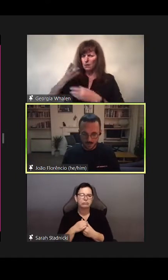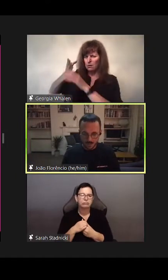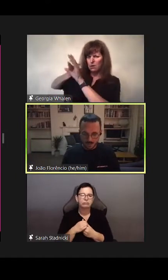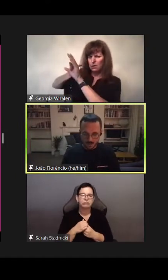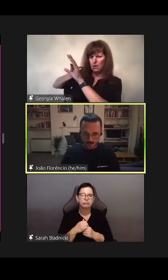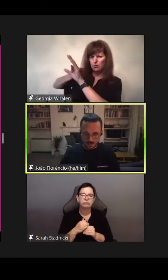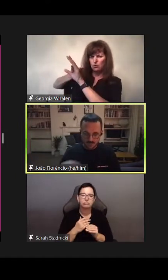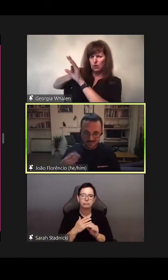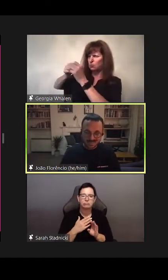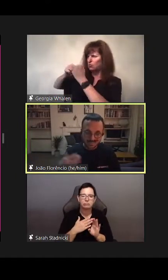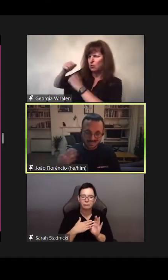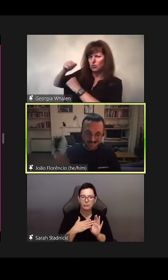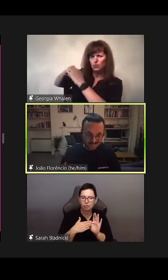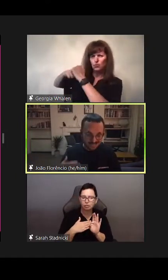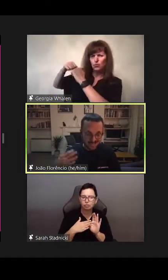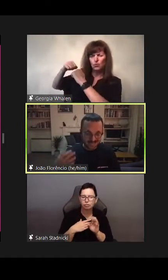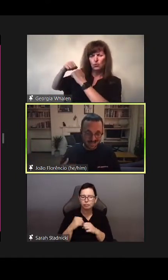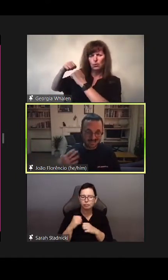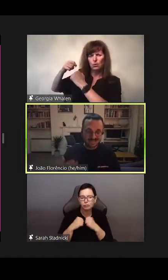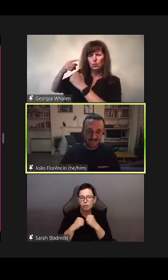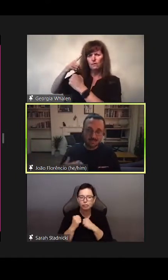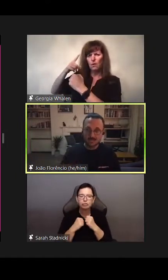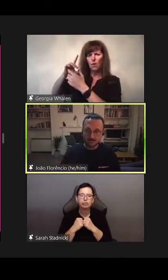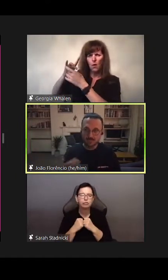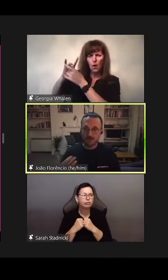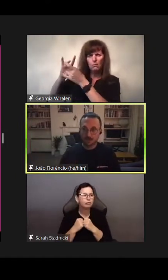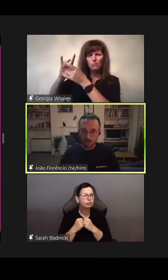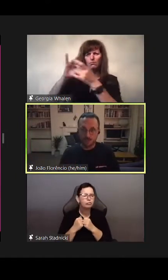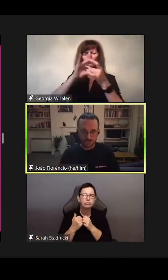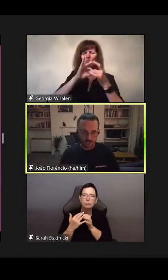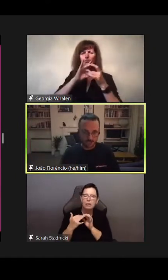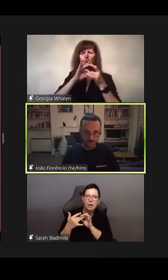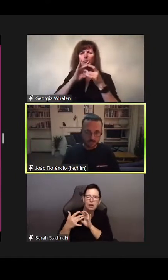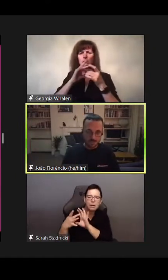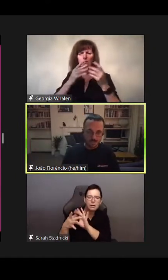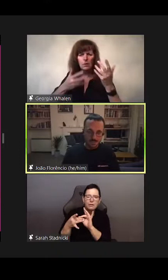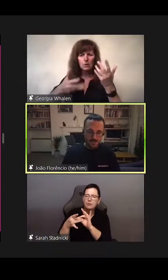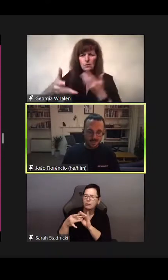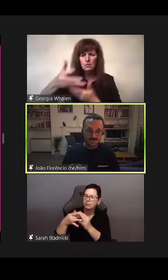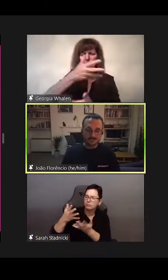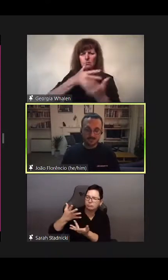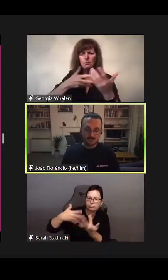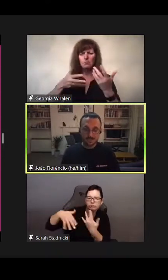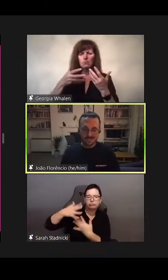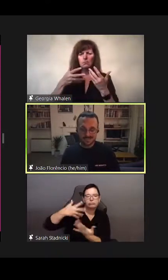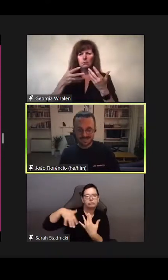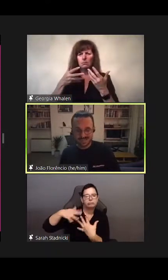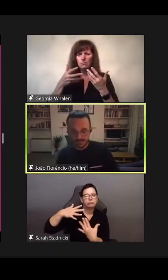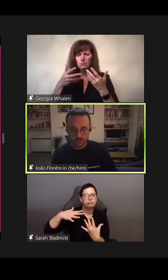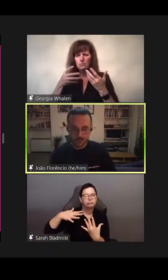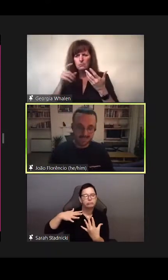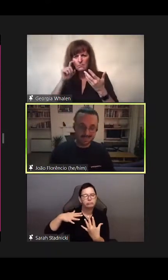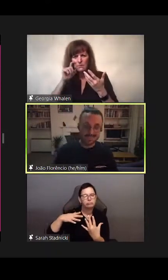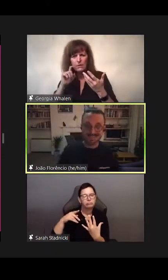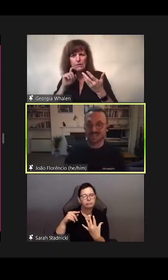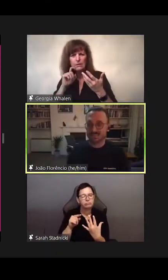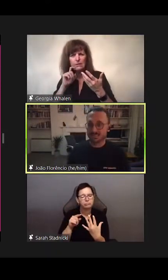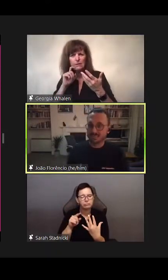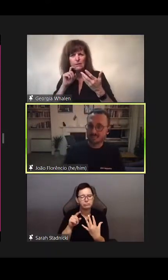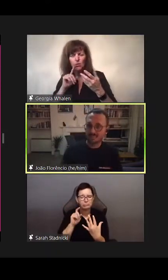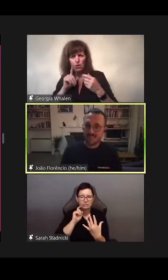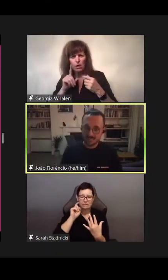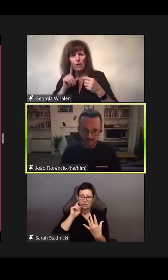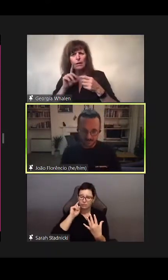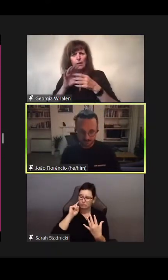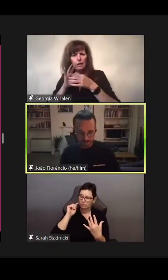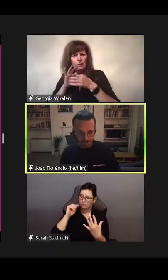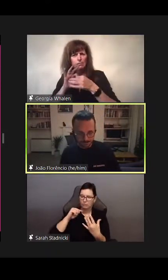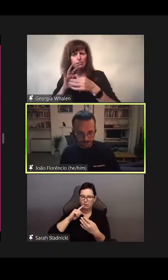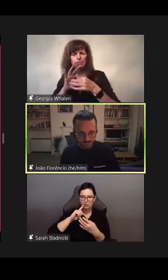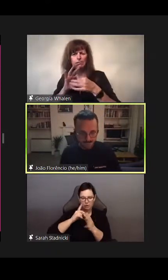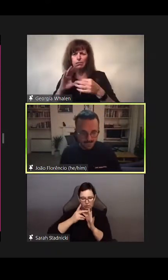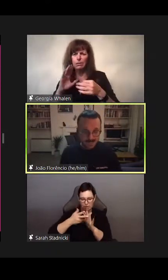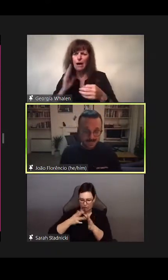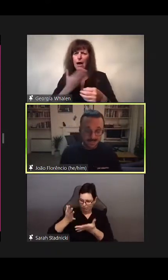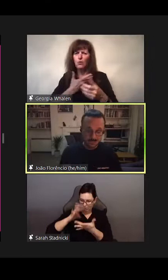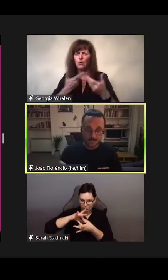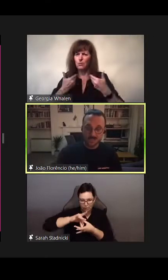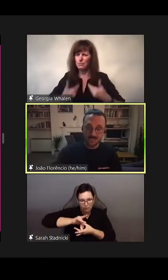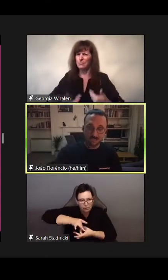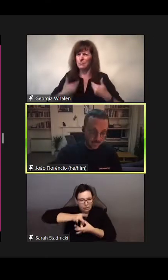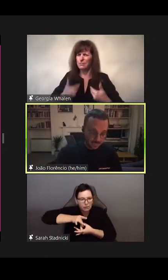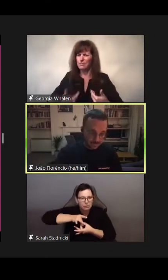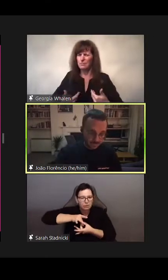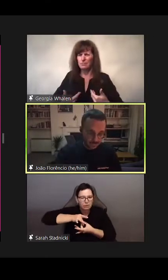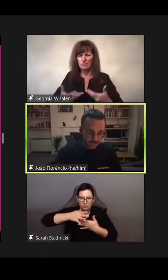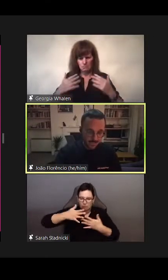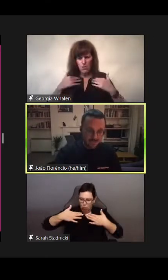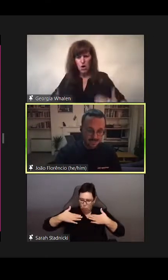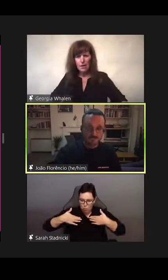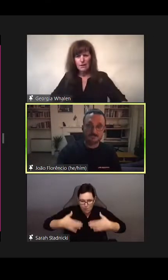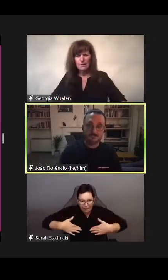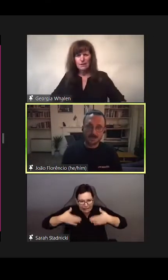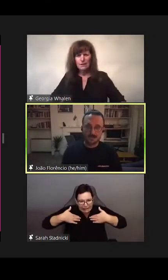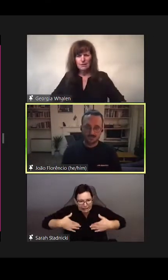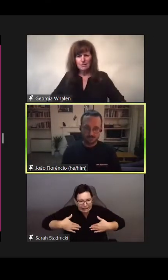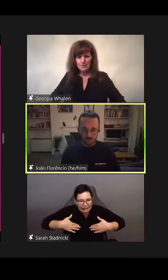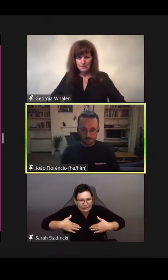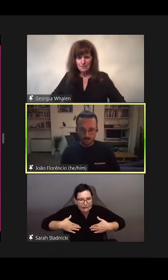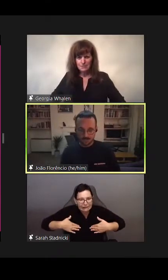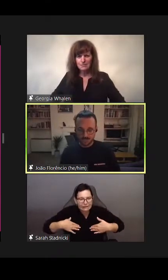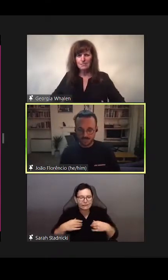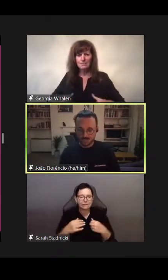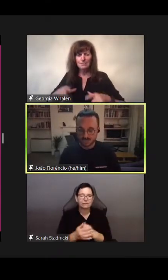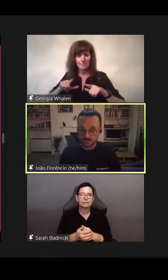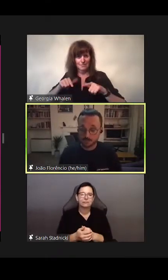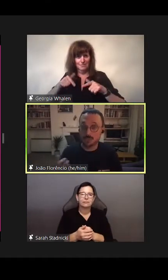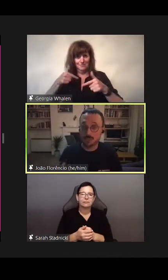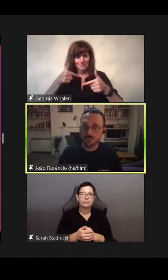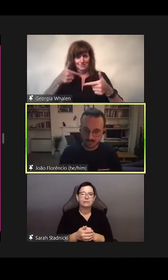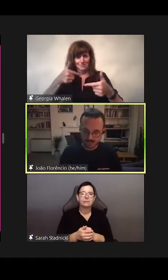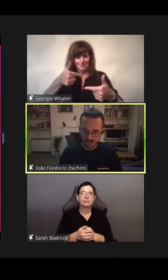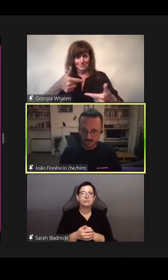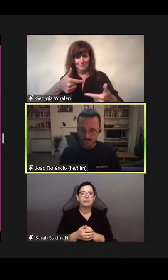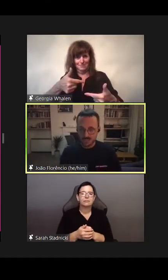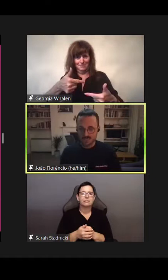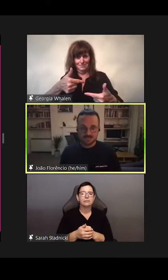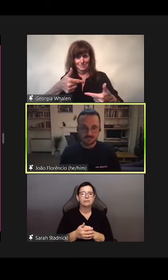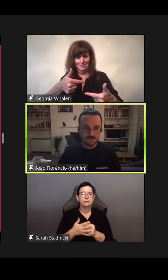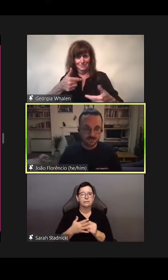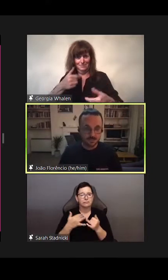Sex is a position that shines light over the conflicting, contradictory nature of reality.